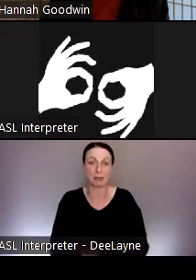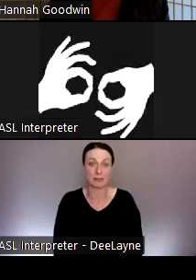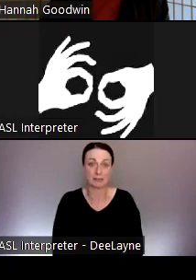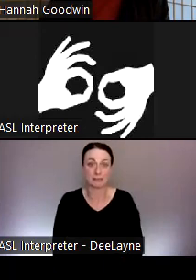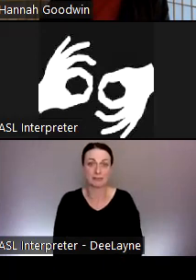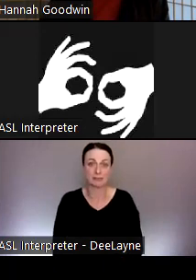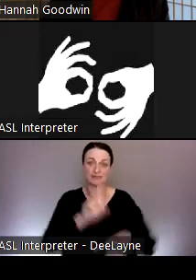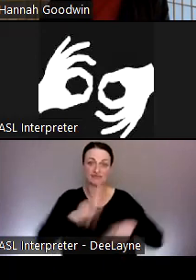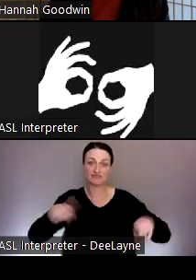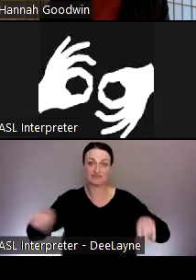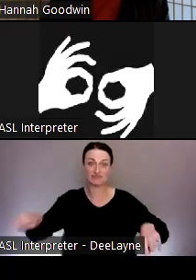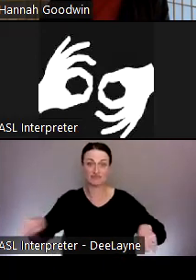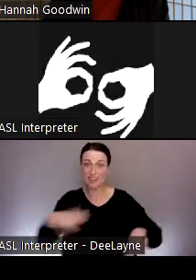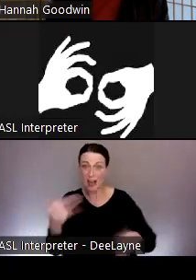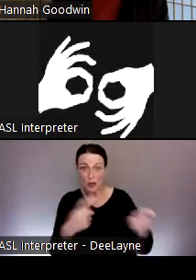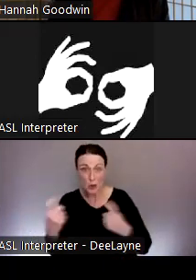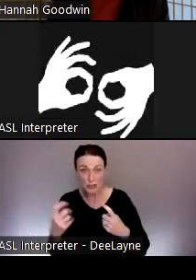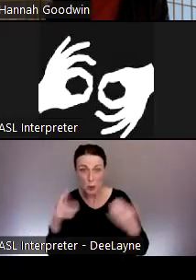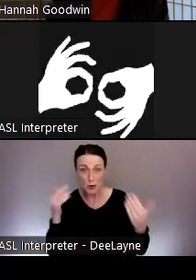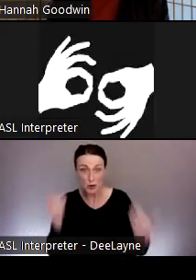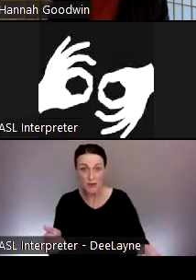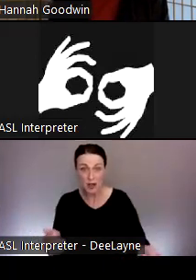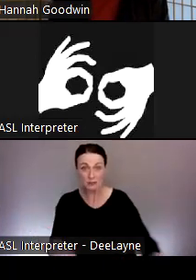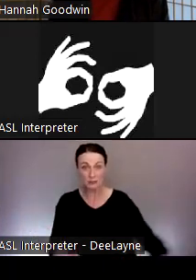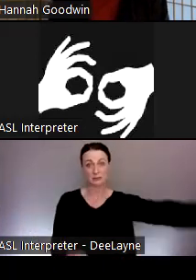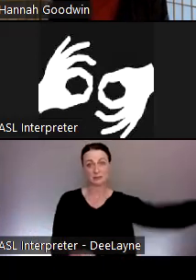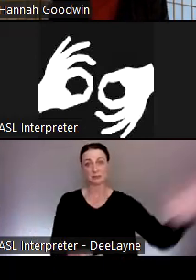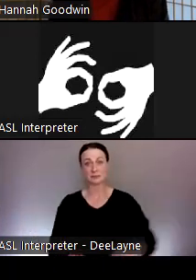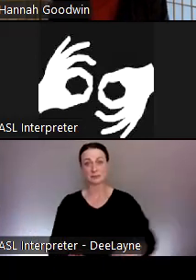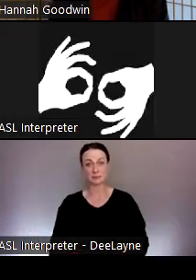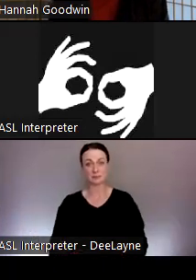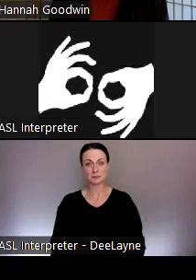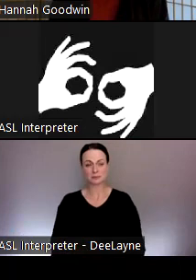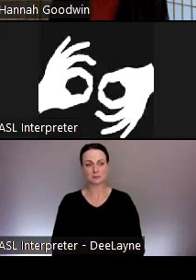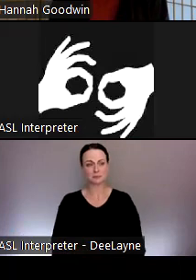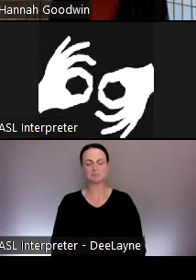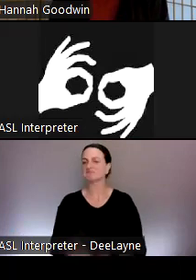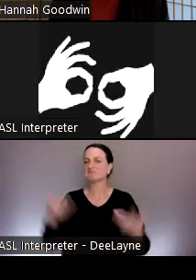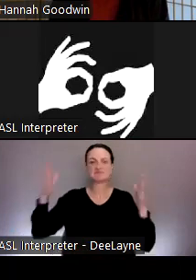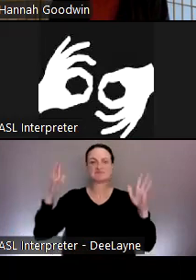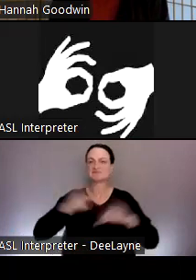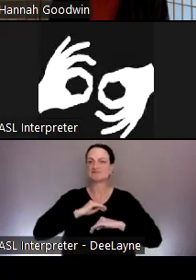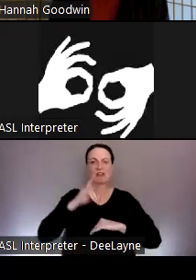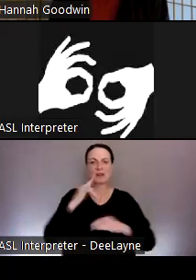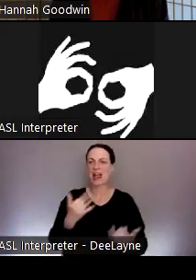Other questions right now, or should we go on to the conference session formats? [Sarah] That's all the questions for now, Hannah. Thank you.